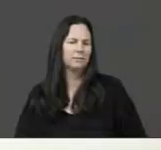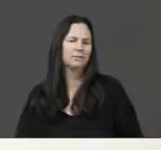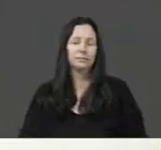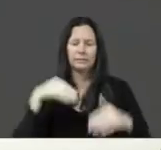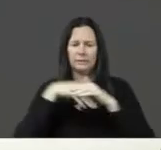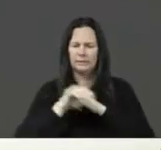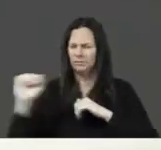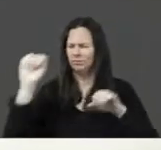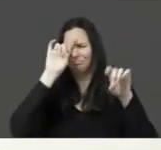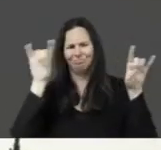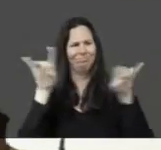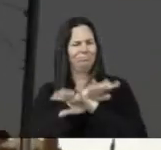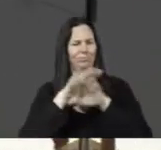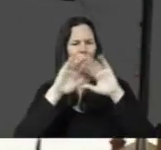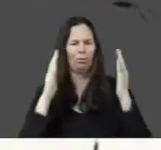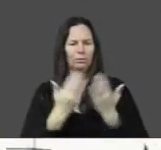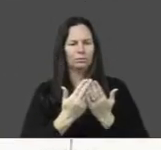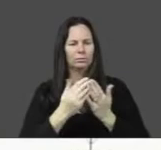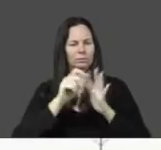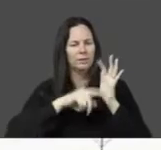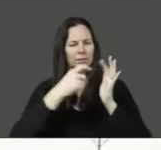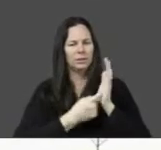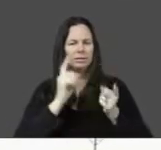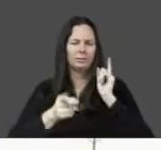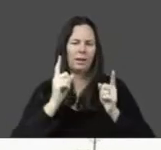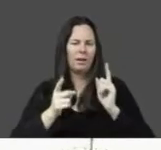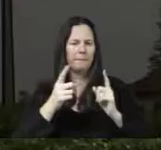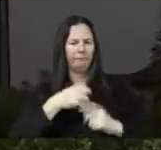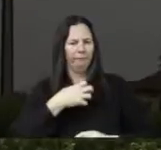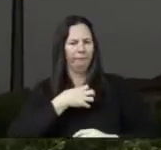In his confused world, Peter sometimes fears those around him.